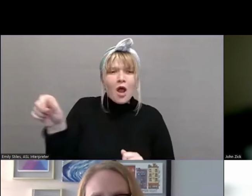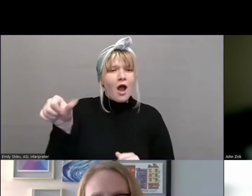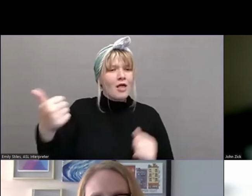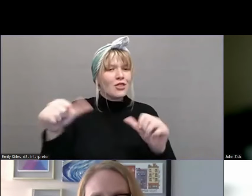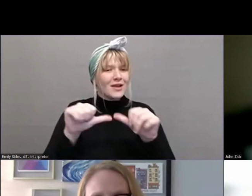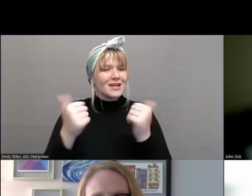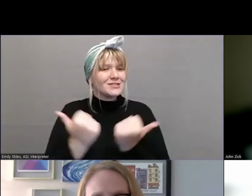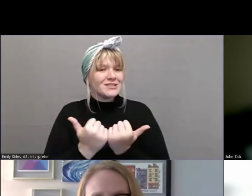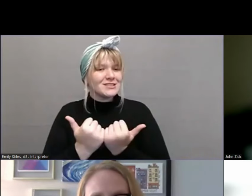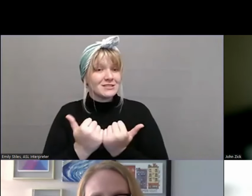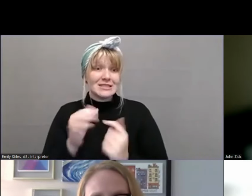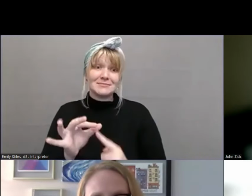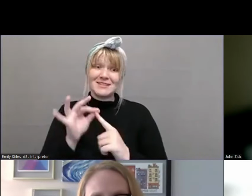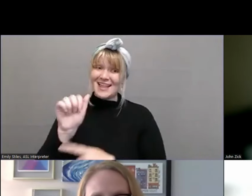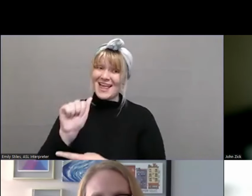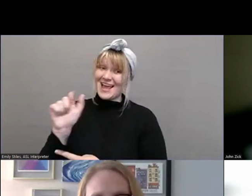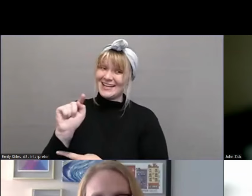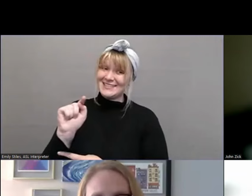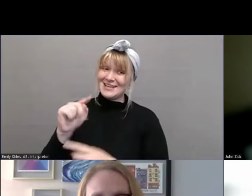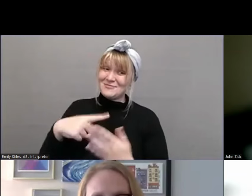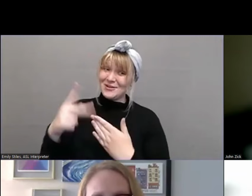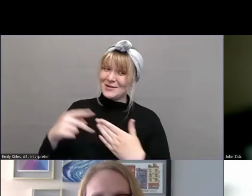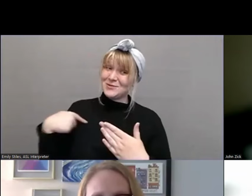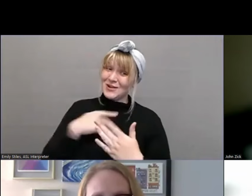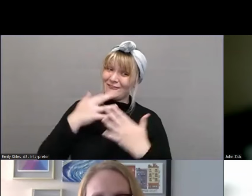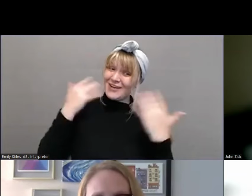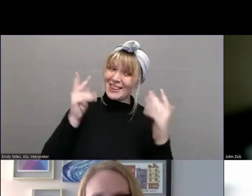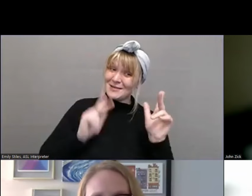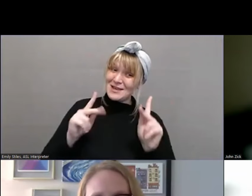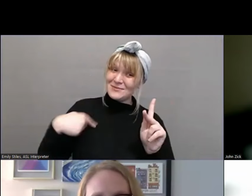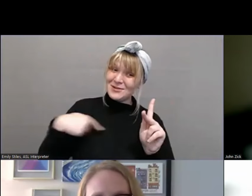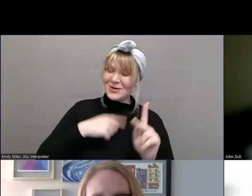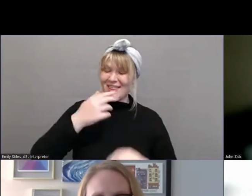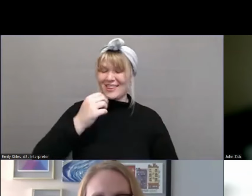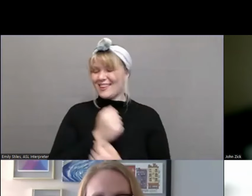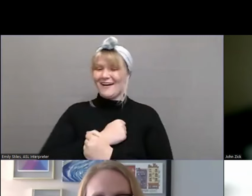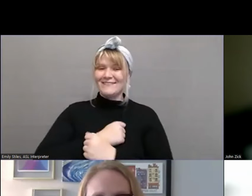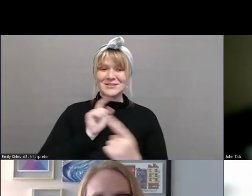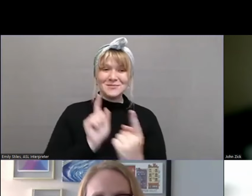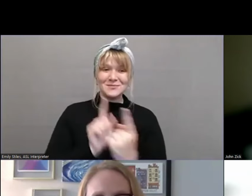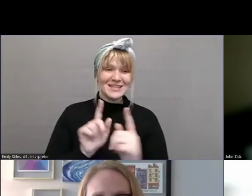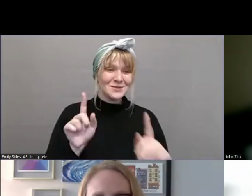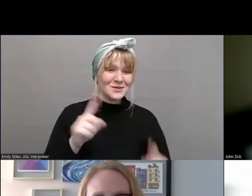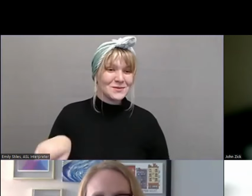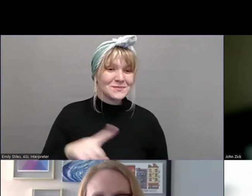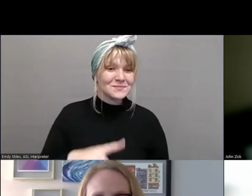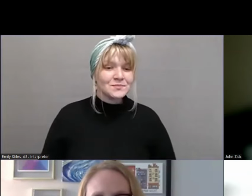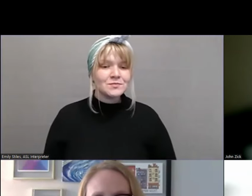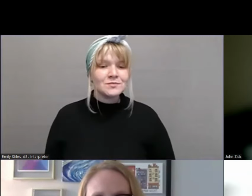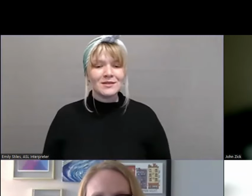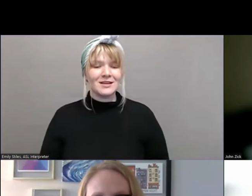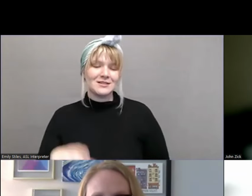We are very friendly people, and we love meeting you. Keep us in the back of your mind.